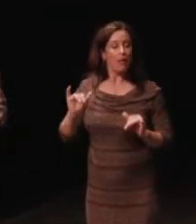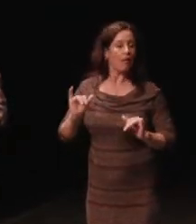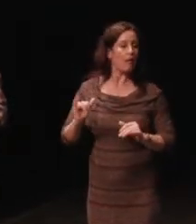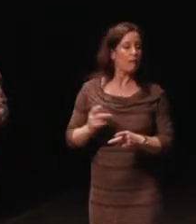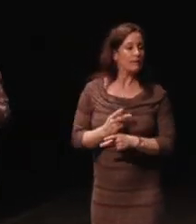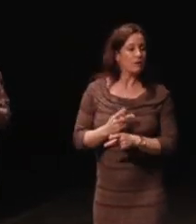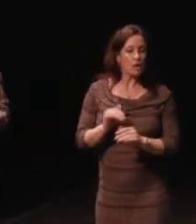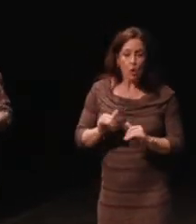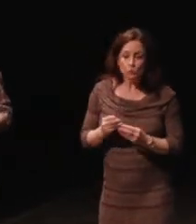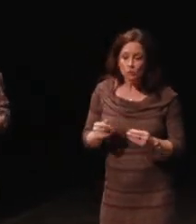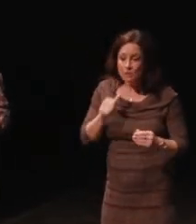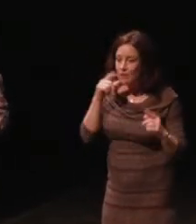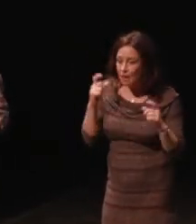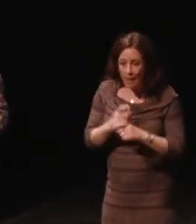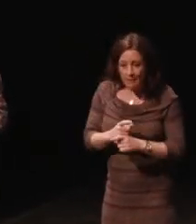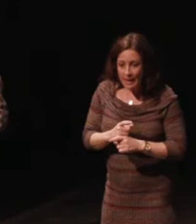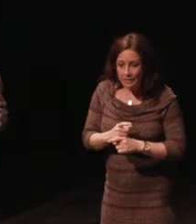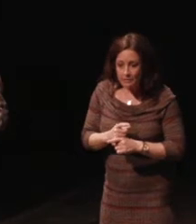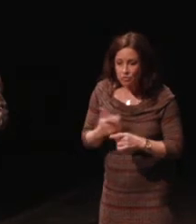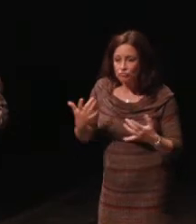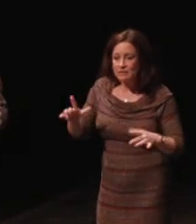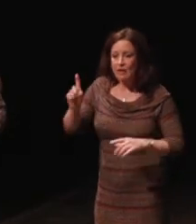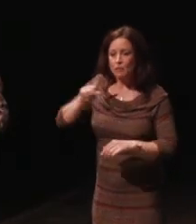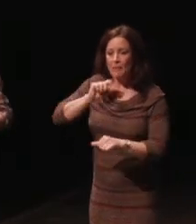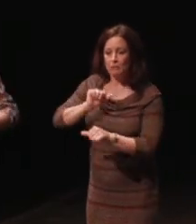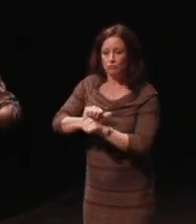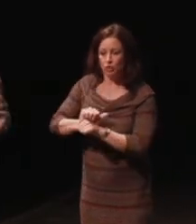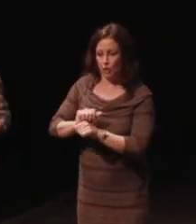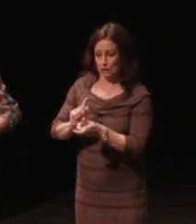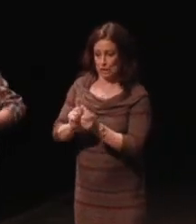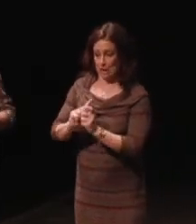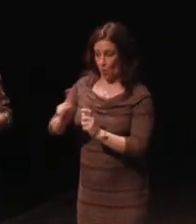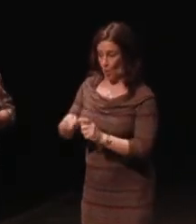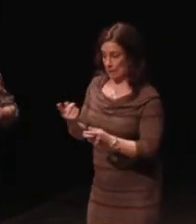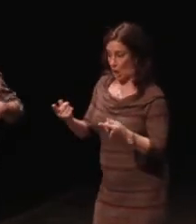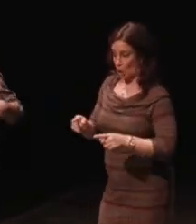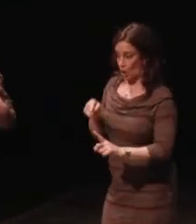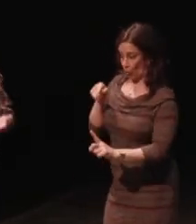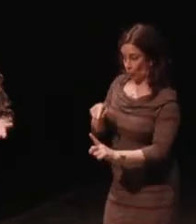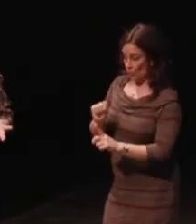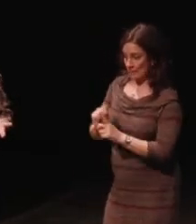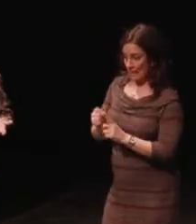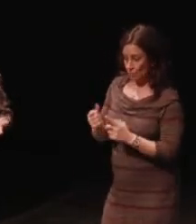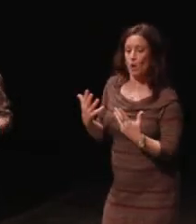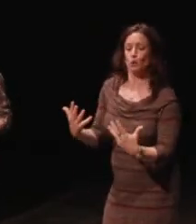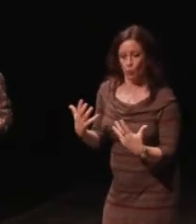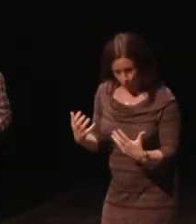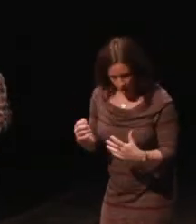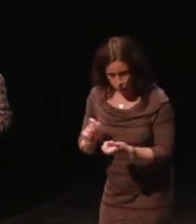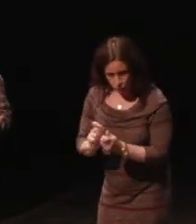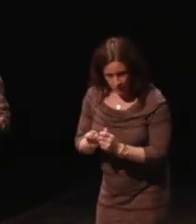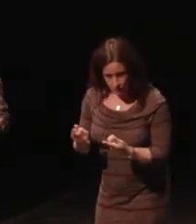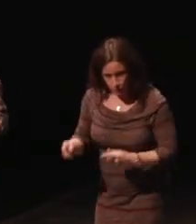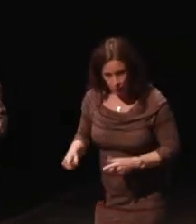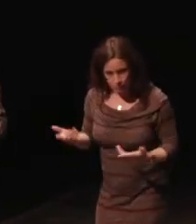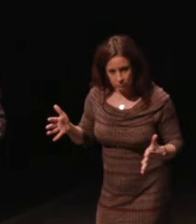it was just making sure that this change only occurred in those cases where you want it to occur.